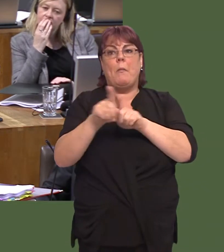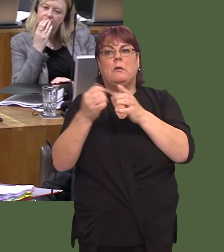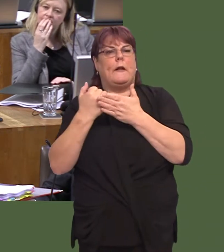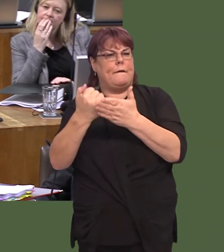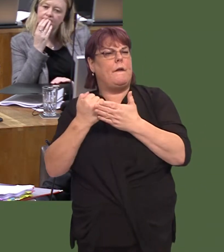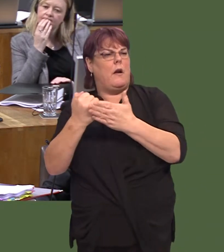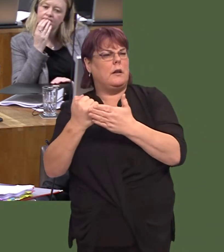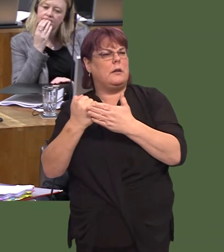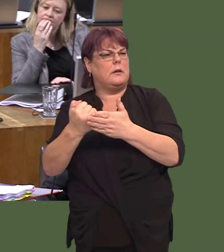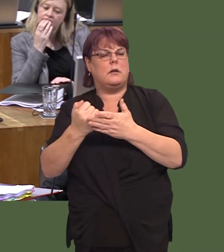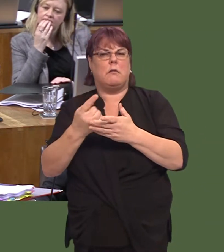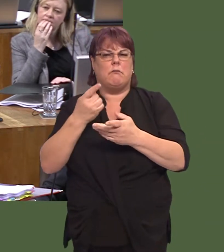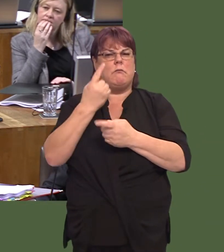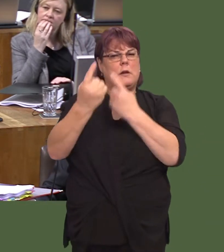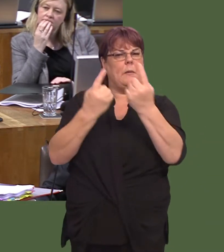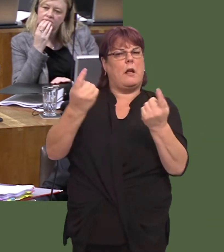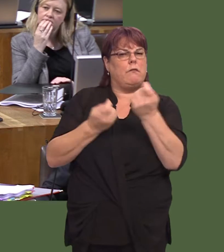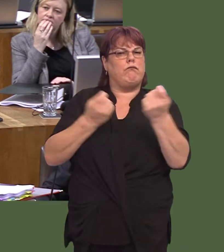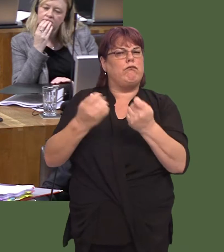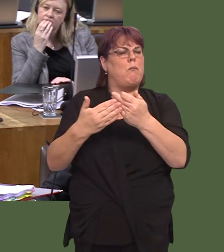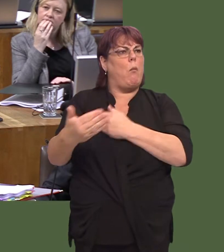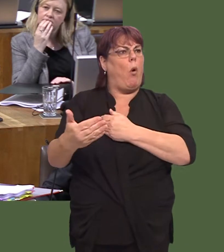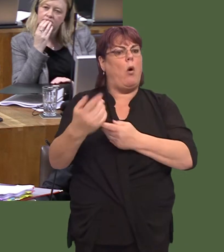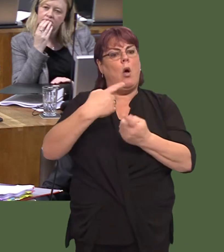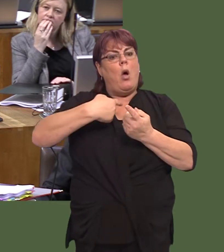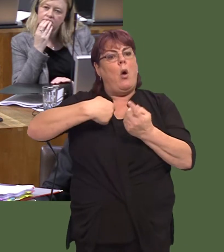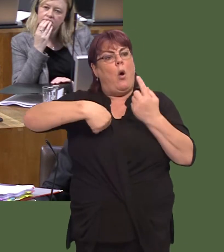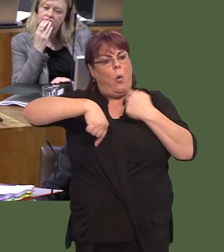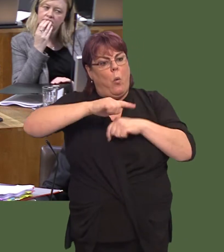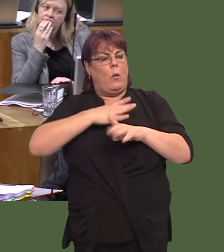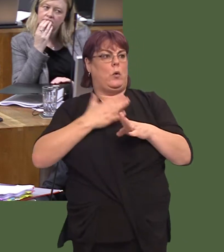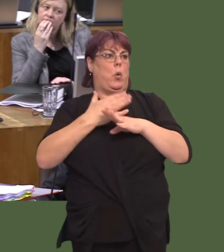And now, of course, we wish to work with the boards to ensure that we know what next needs